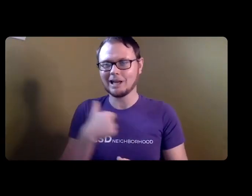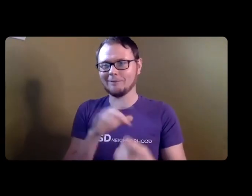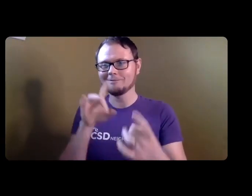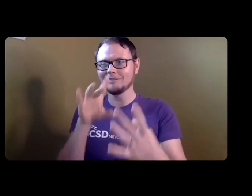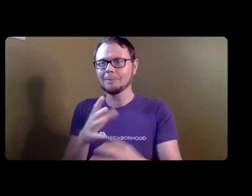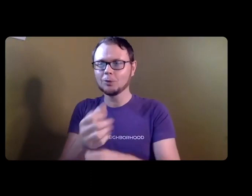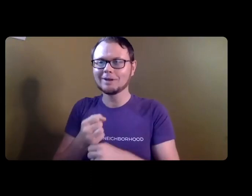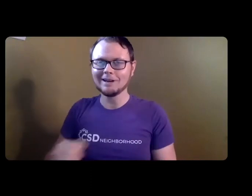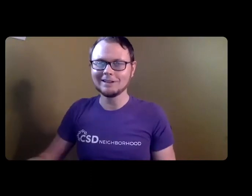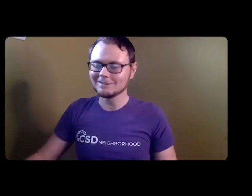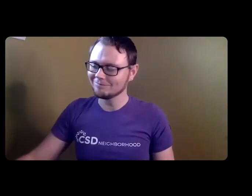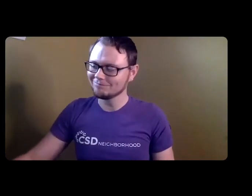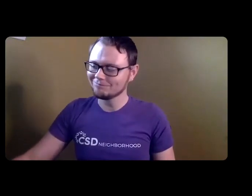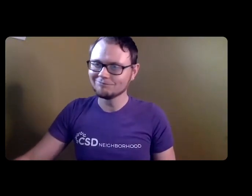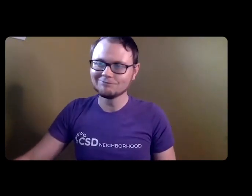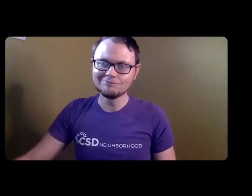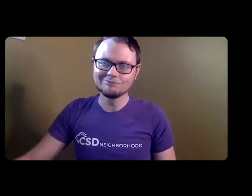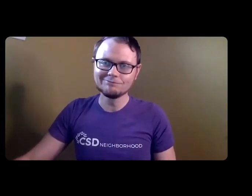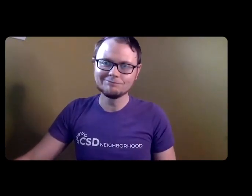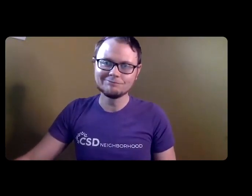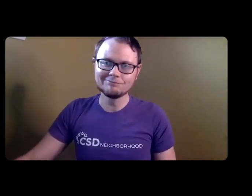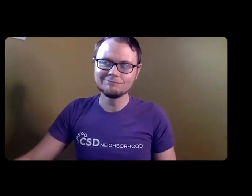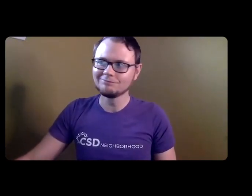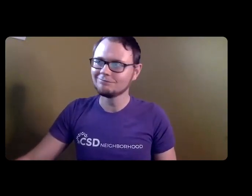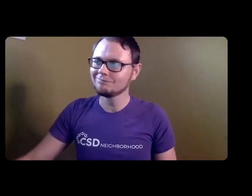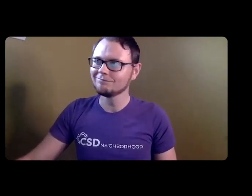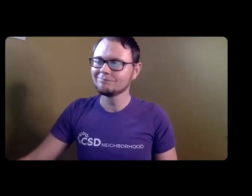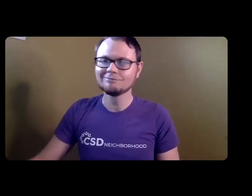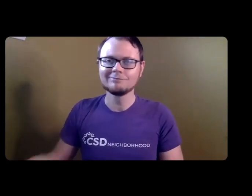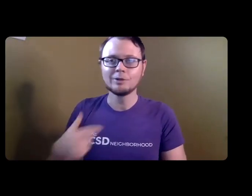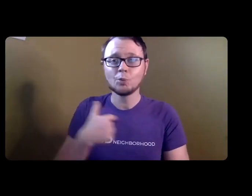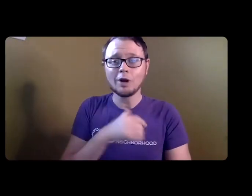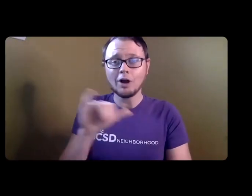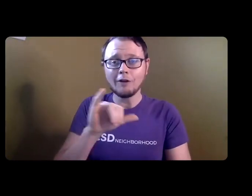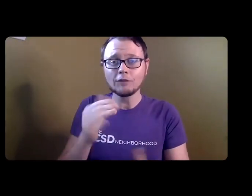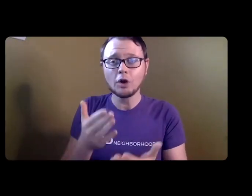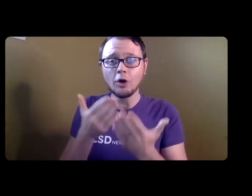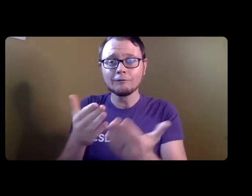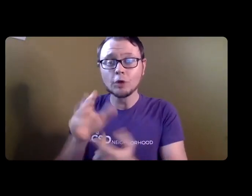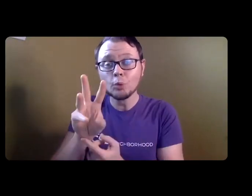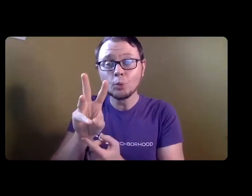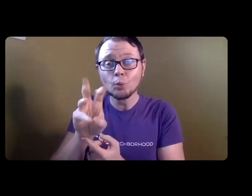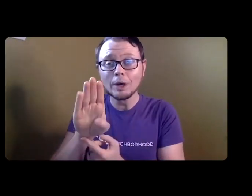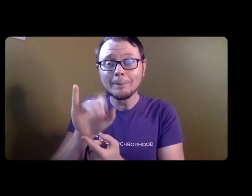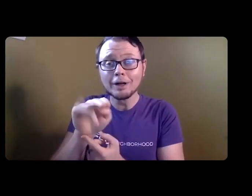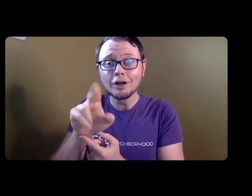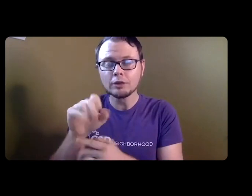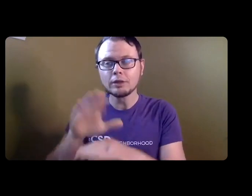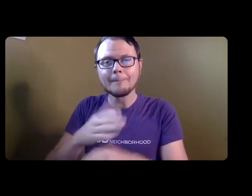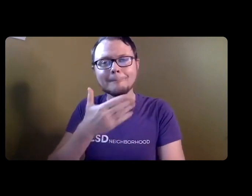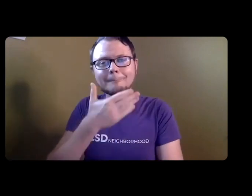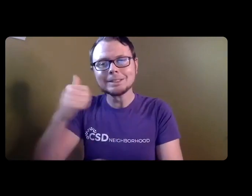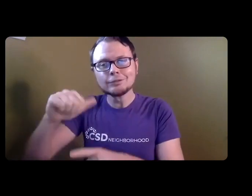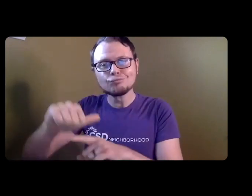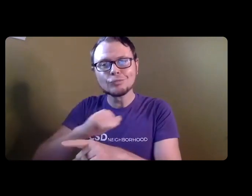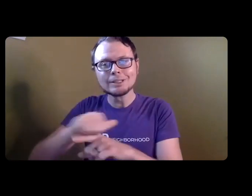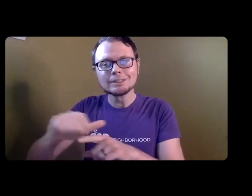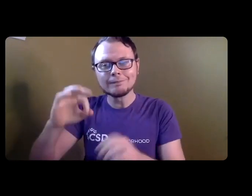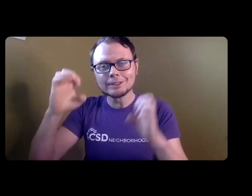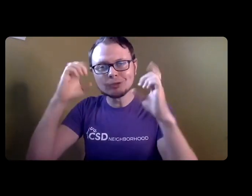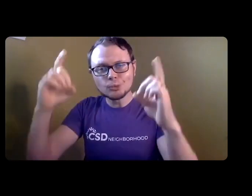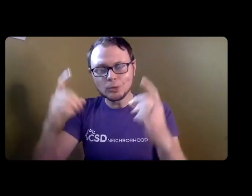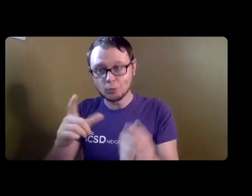this person is actually working for NASA.